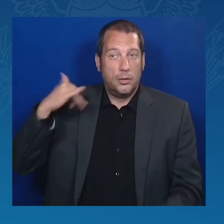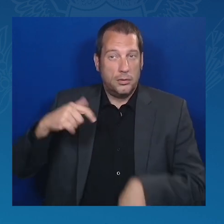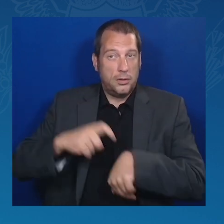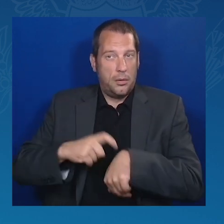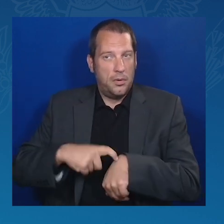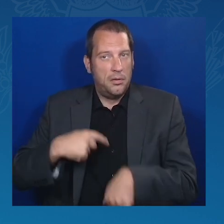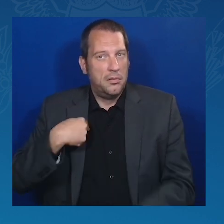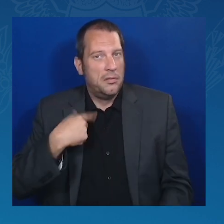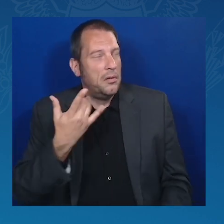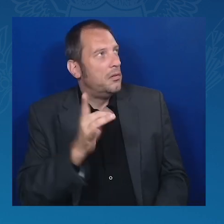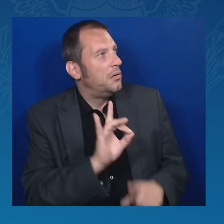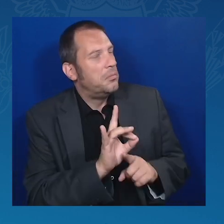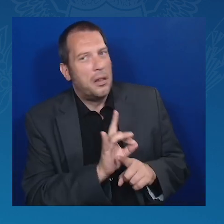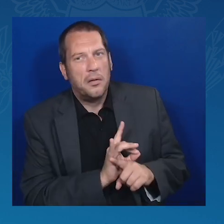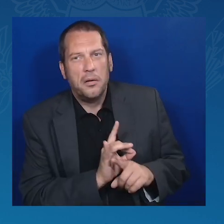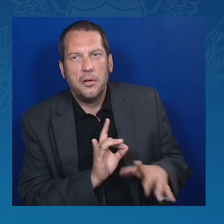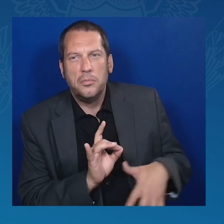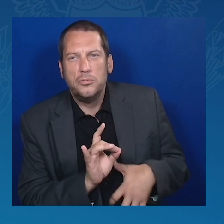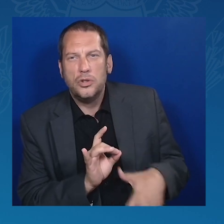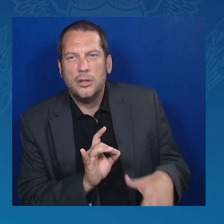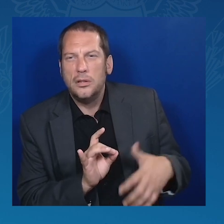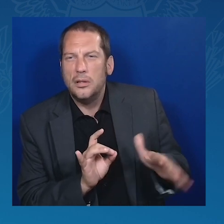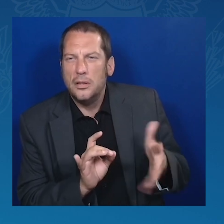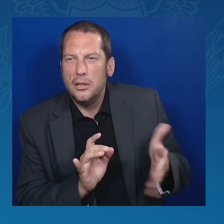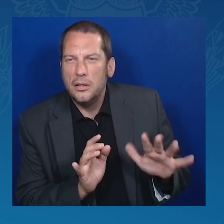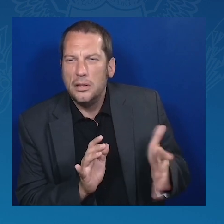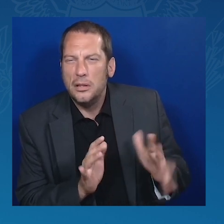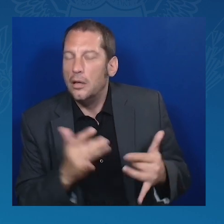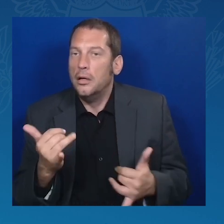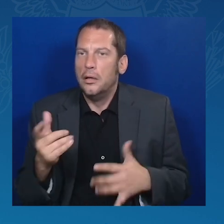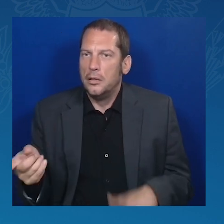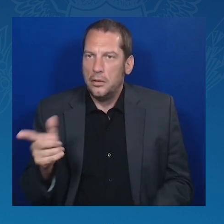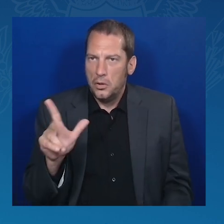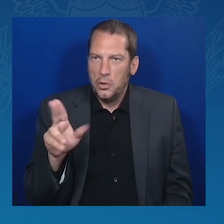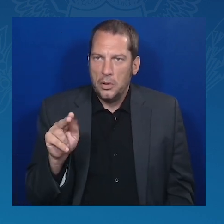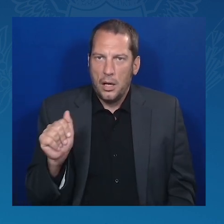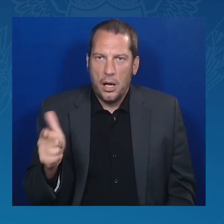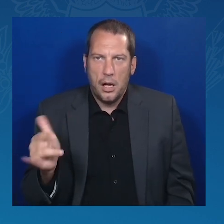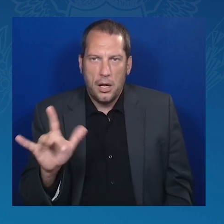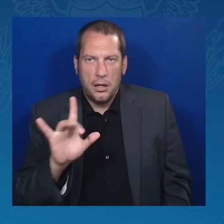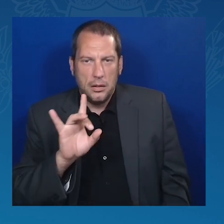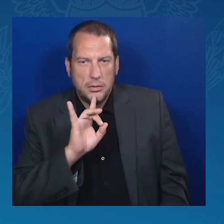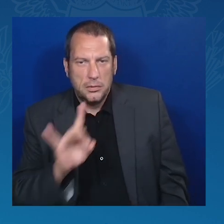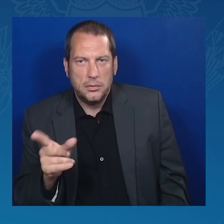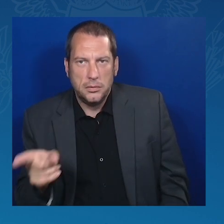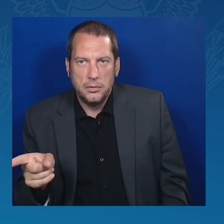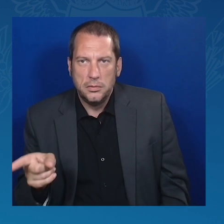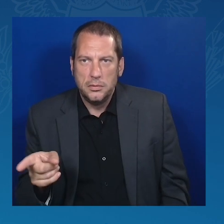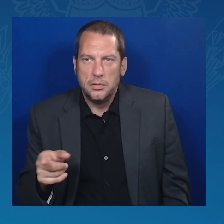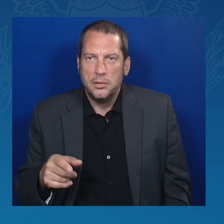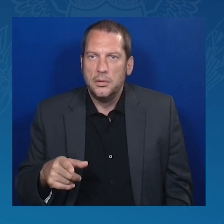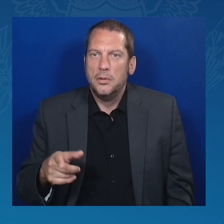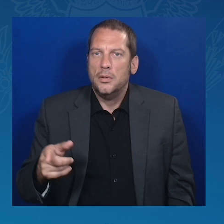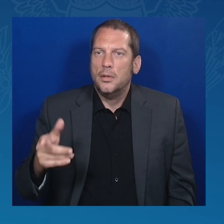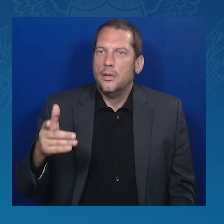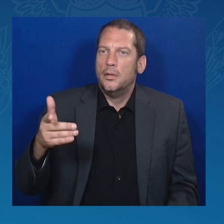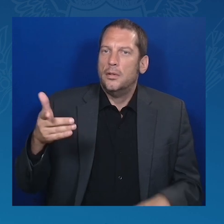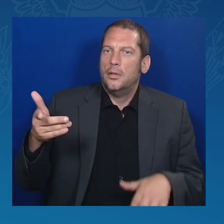and this was, like, kind of a side area to our bedroom. And we actually had this belief that that we would want to sleep with the baby.